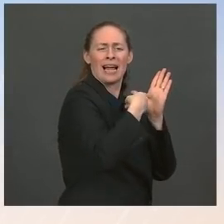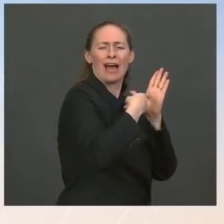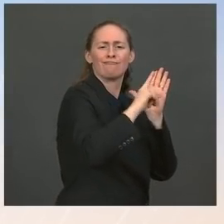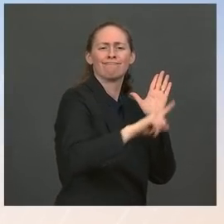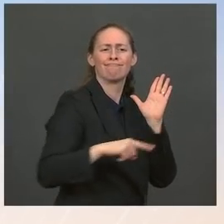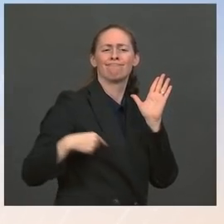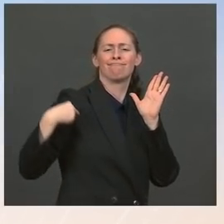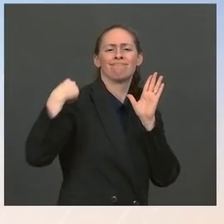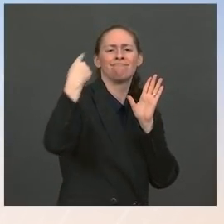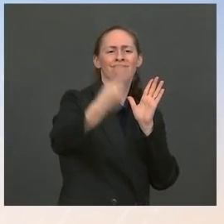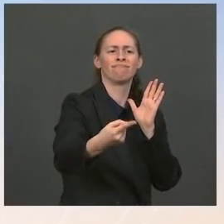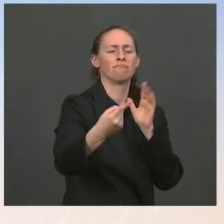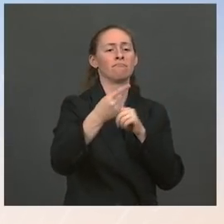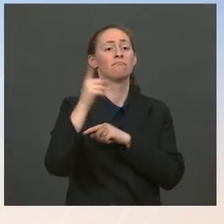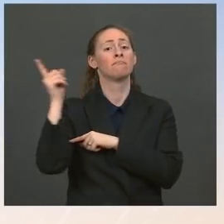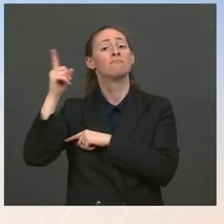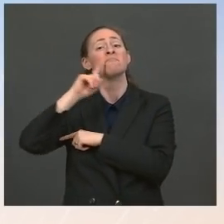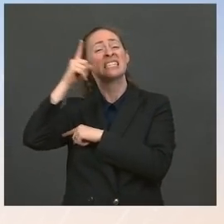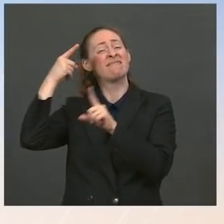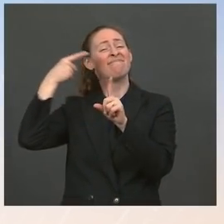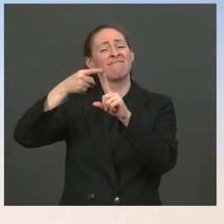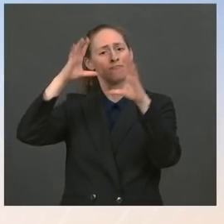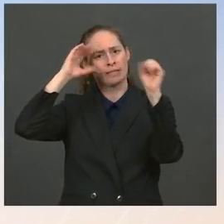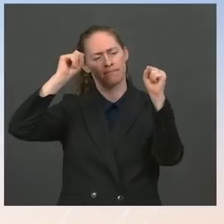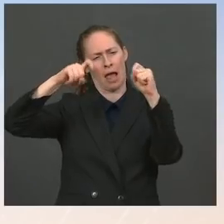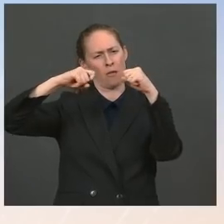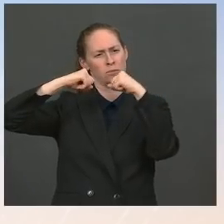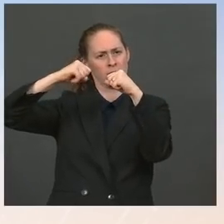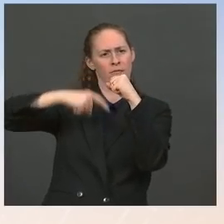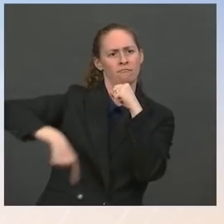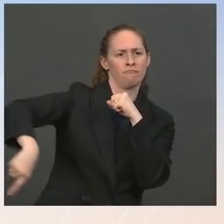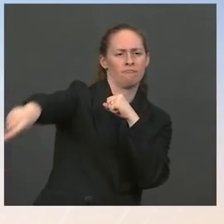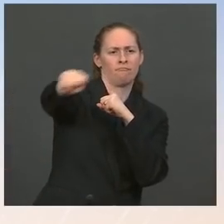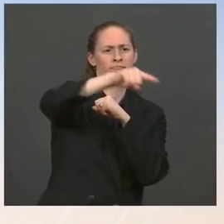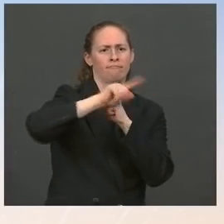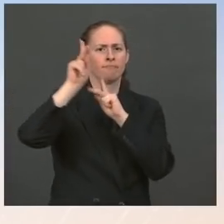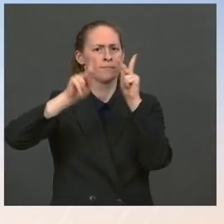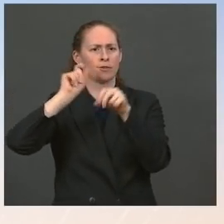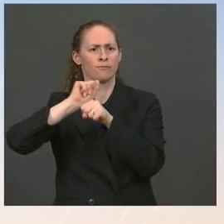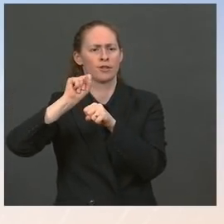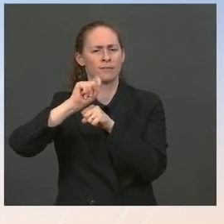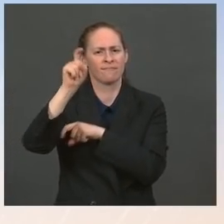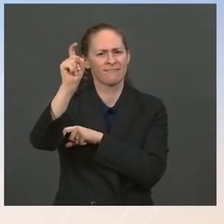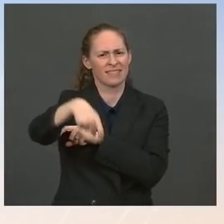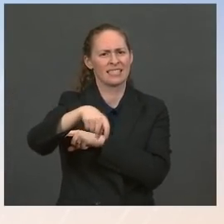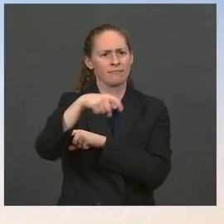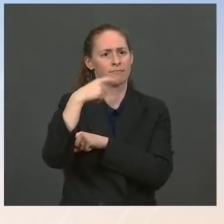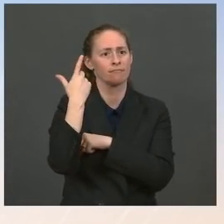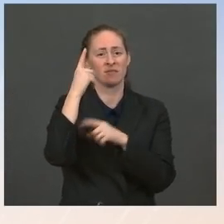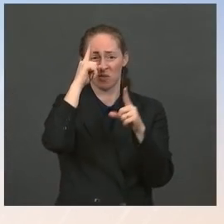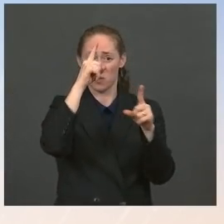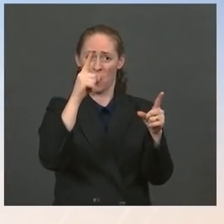and actions announced by the President are designed to save lives and stop the spread of COVID-19.